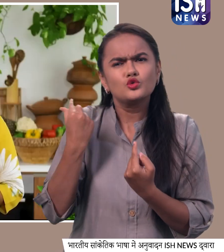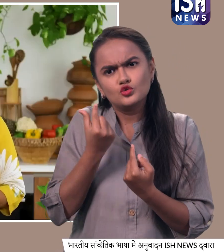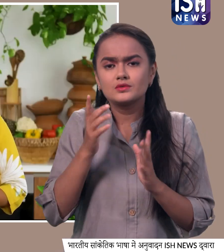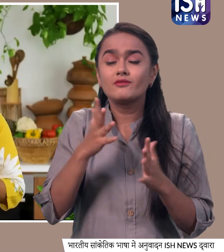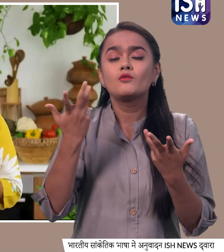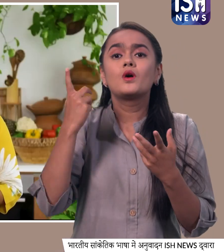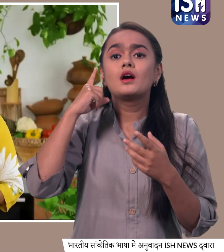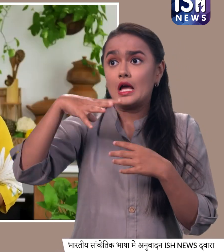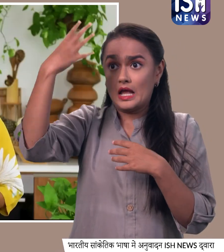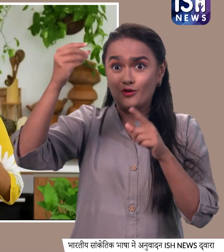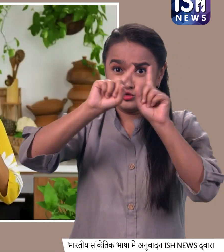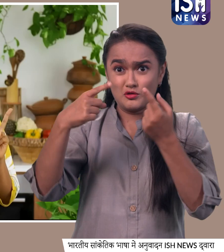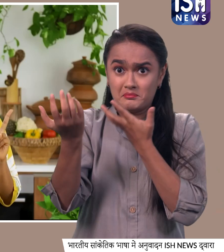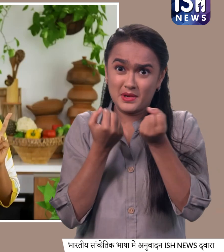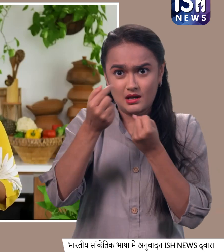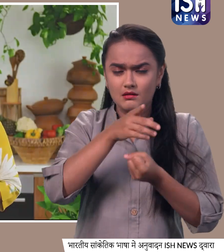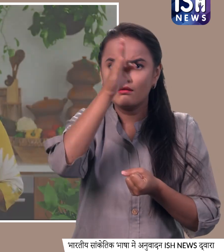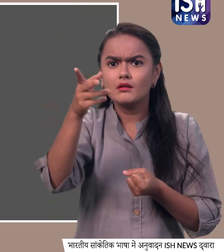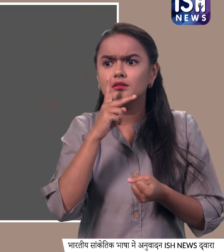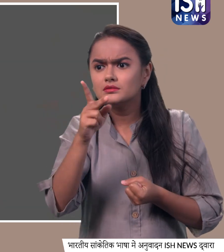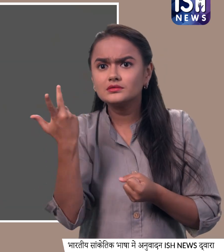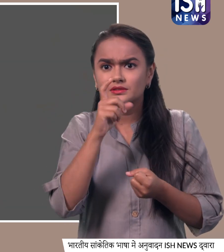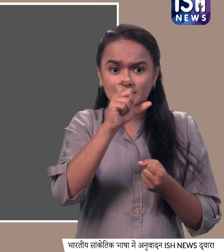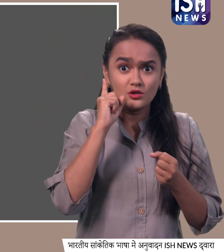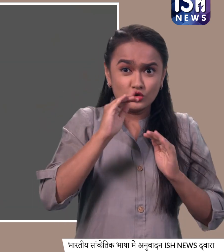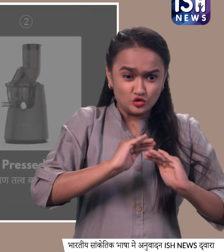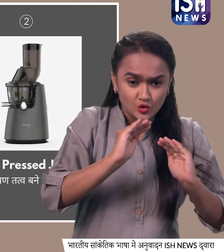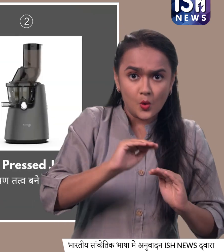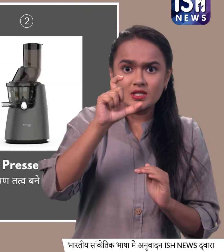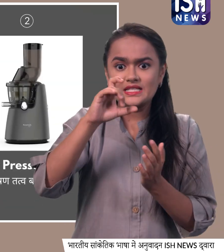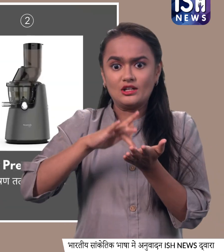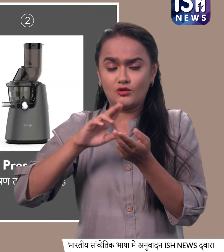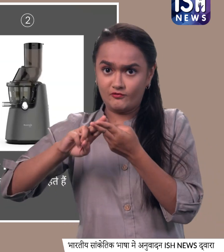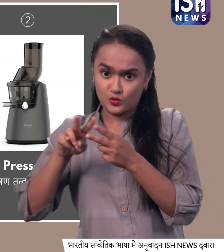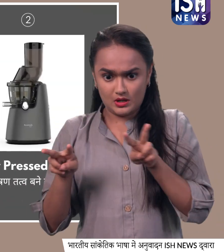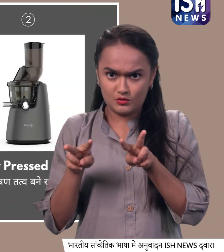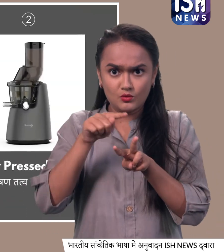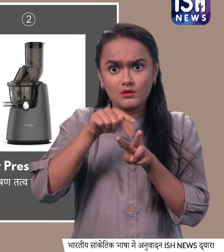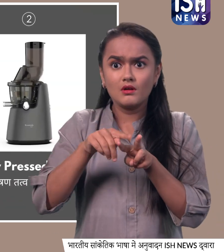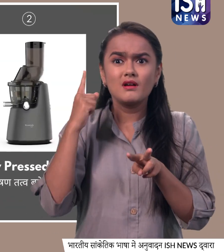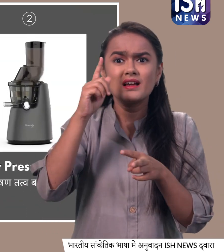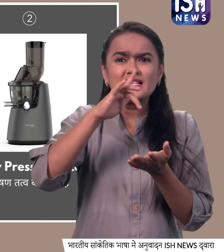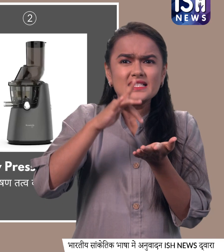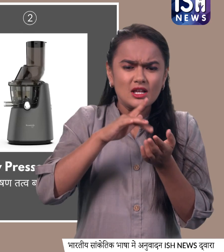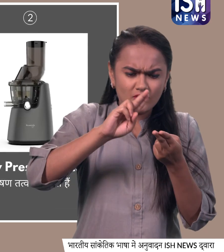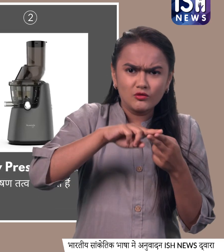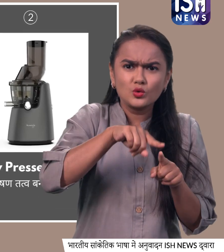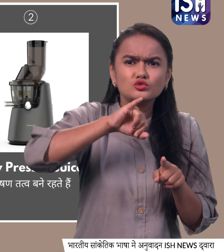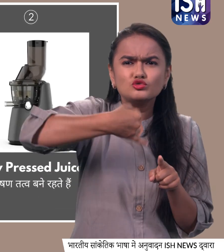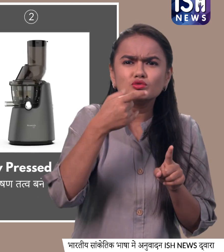Look, in the market you get 2 kinds of juicers - centrifugal and slow-pressed Normally, centrifugal juicers produce a lot of heat